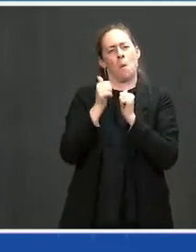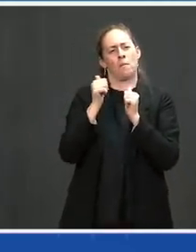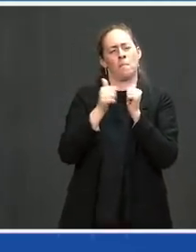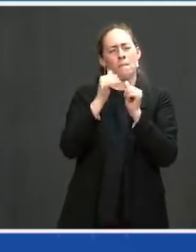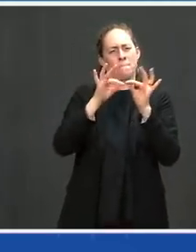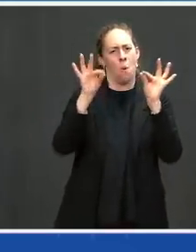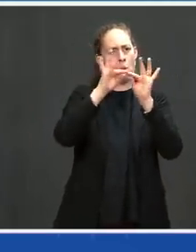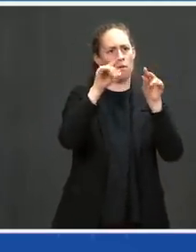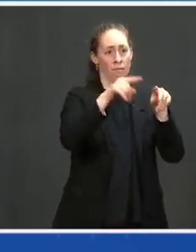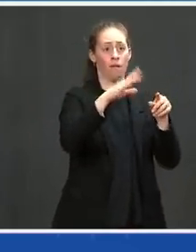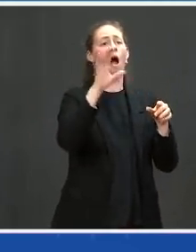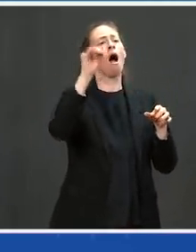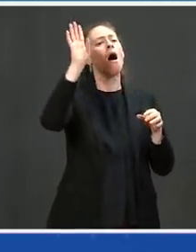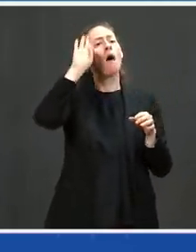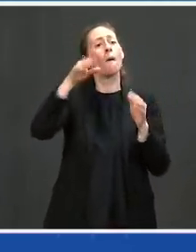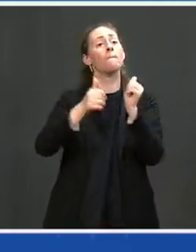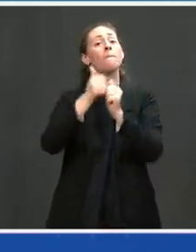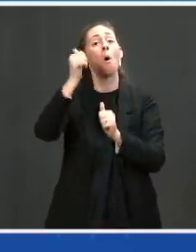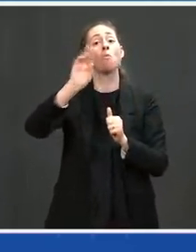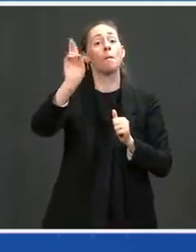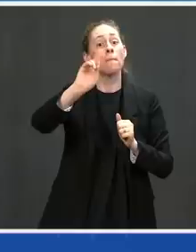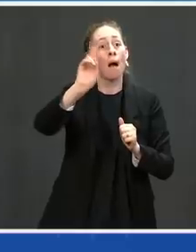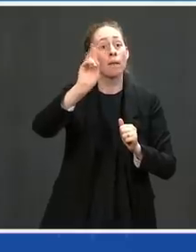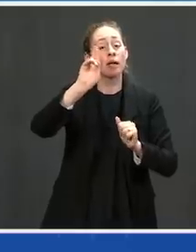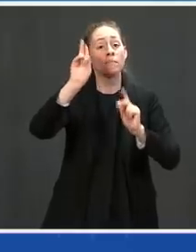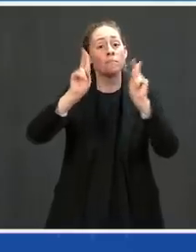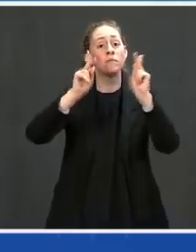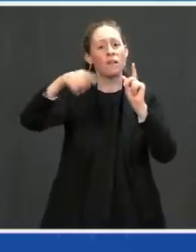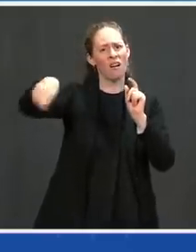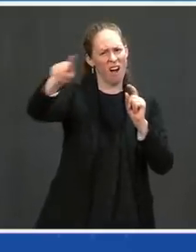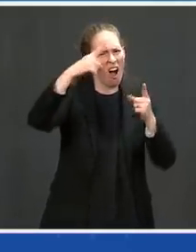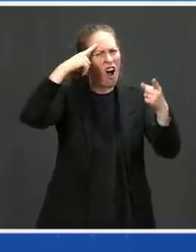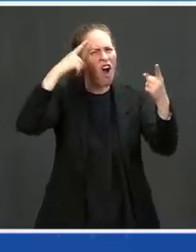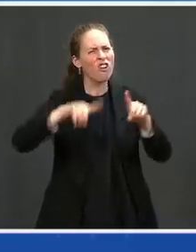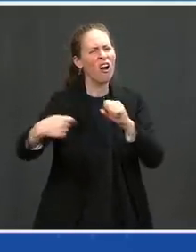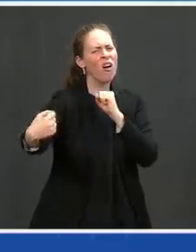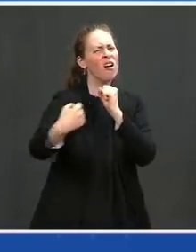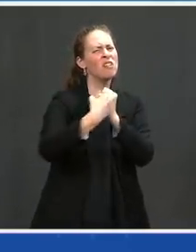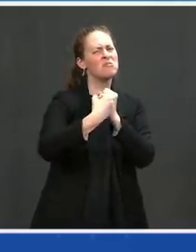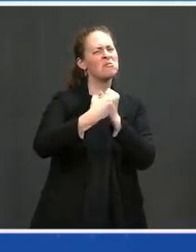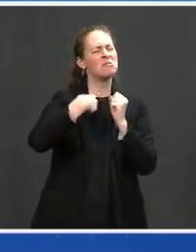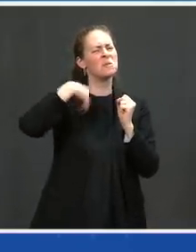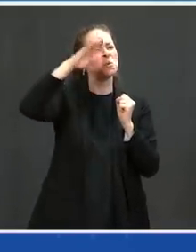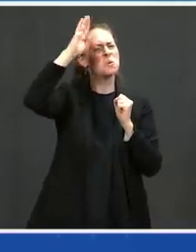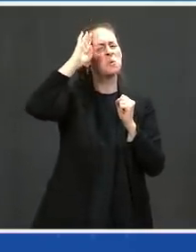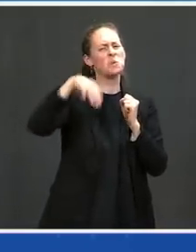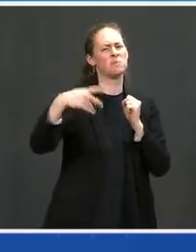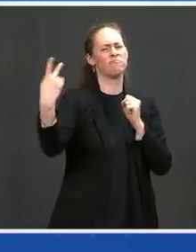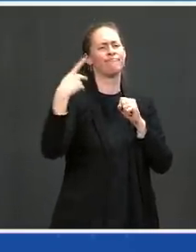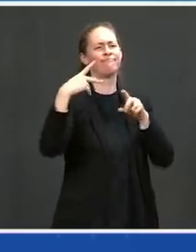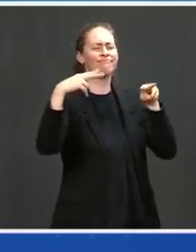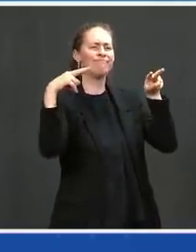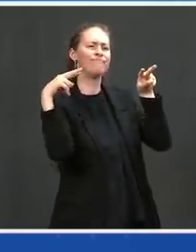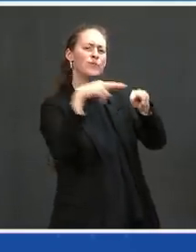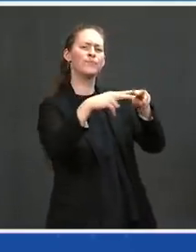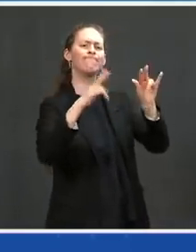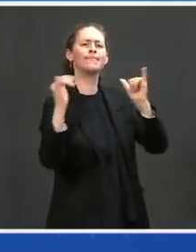share that -- that same -- that same view, that same sense of what is -- you know, what's appropriate.